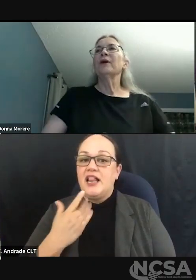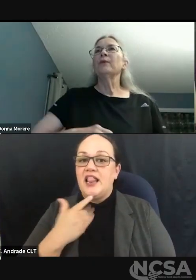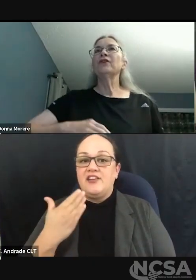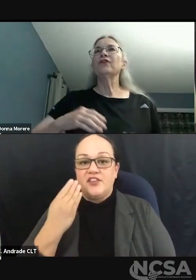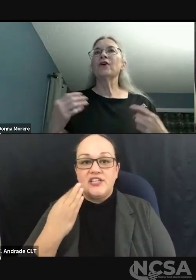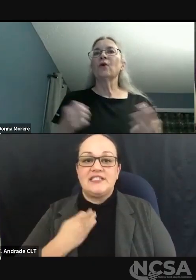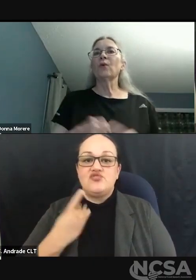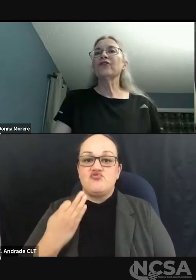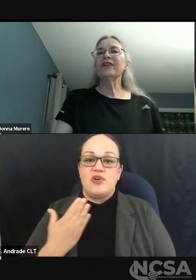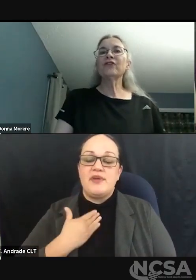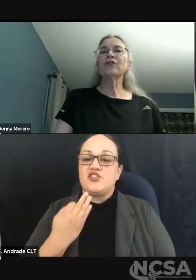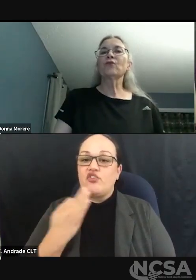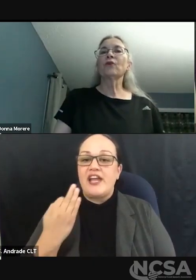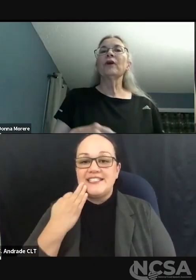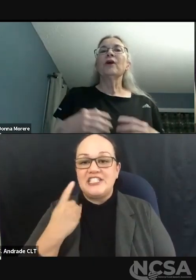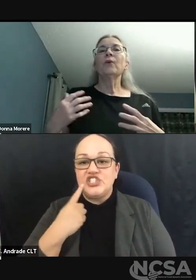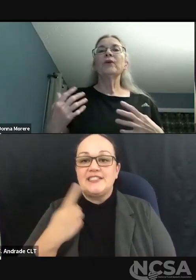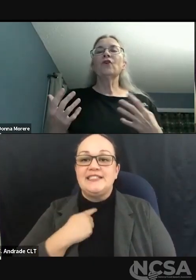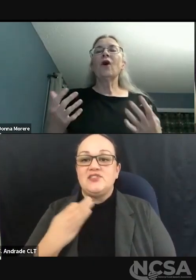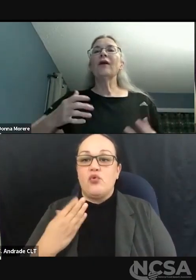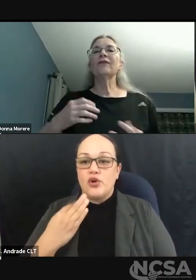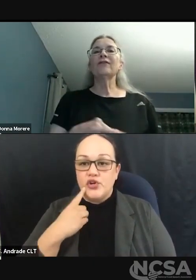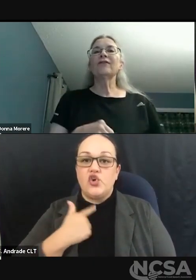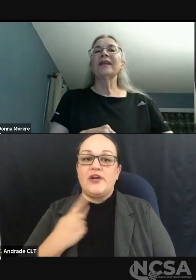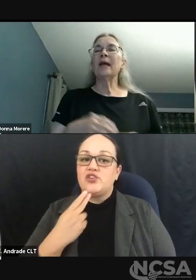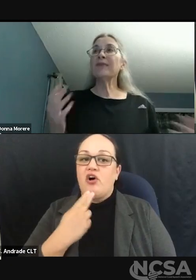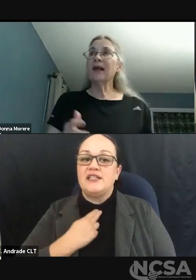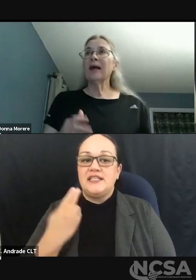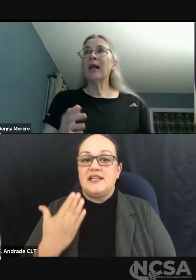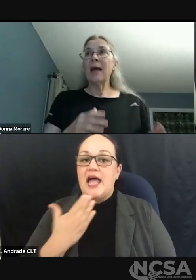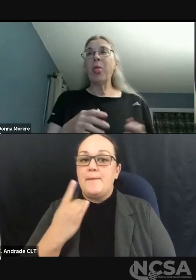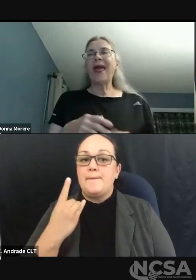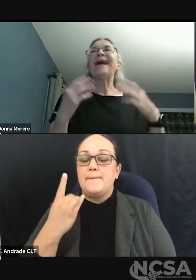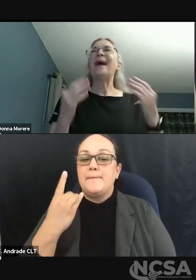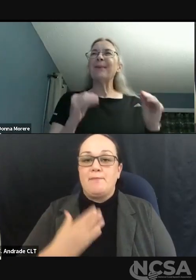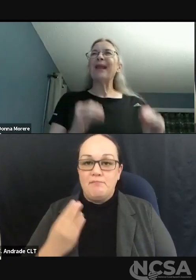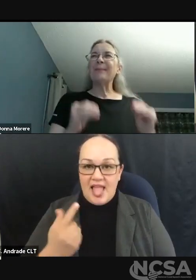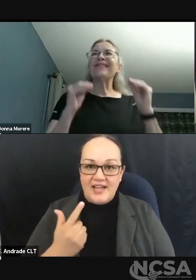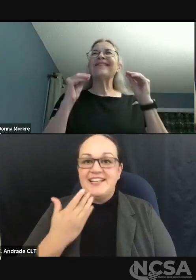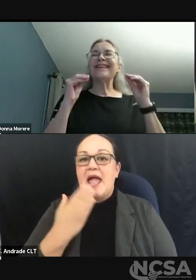which is a rare seizure disorder which causes epilepsy.